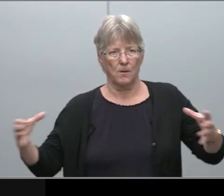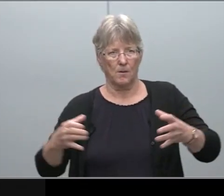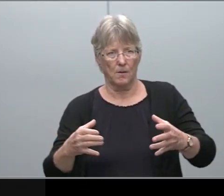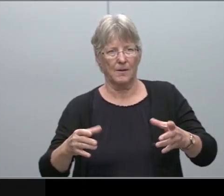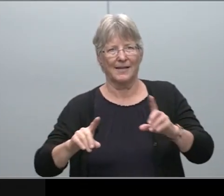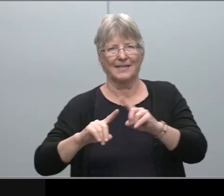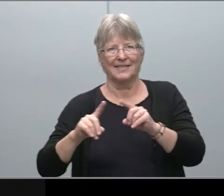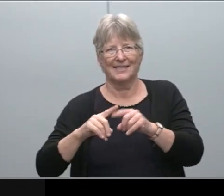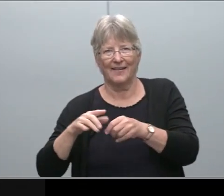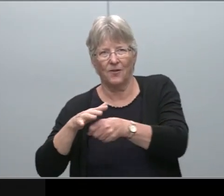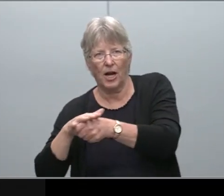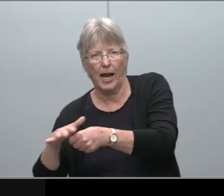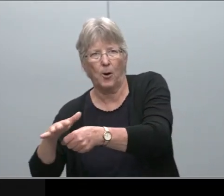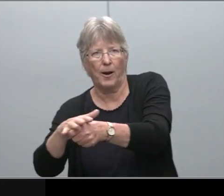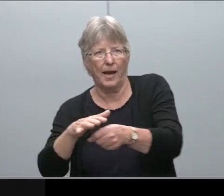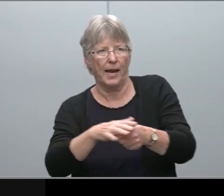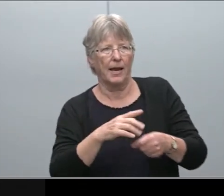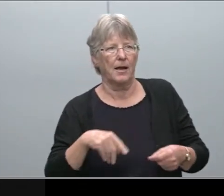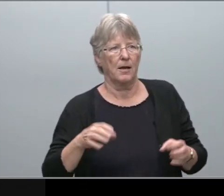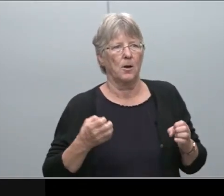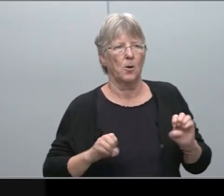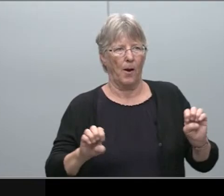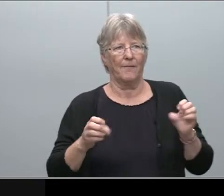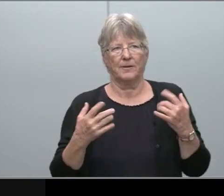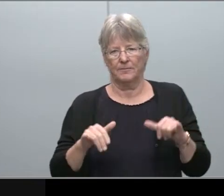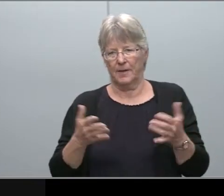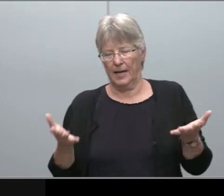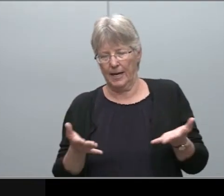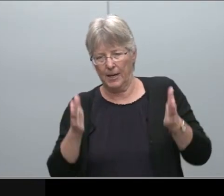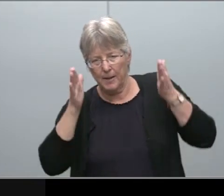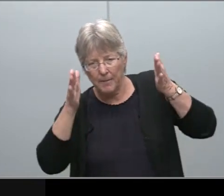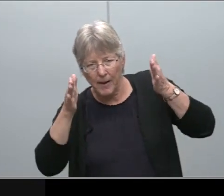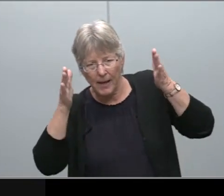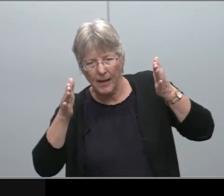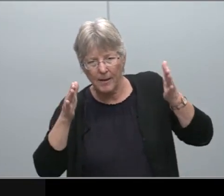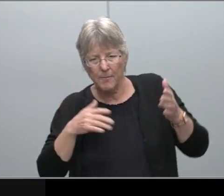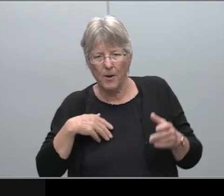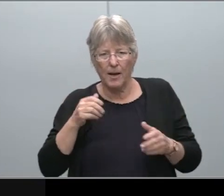Again, these were sent to you in advance. And so our three guiding questions, again,